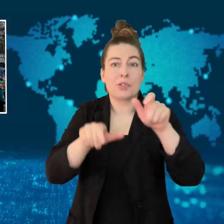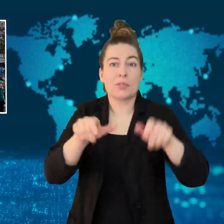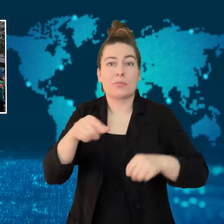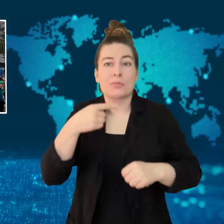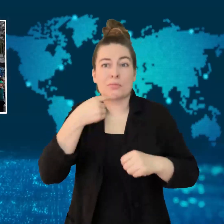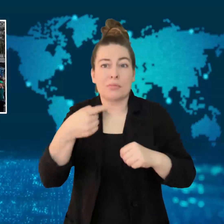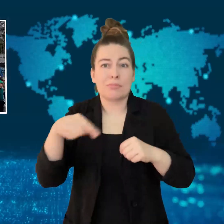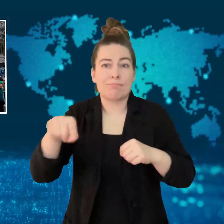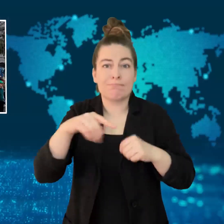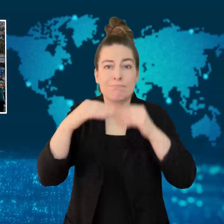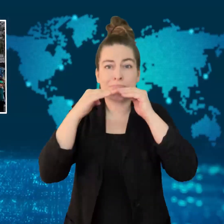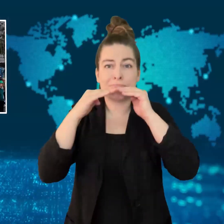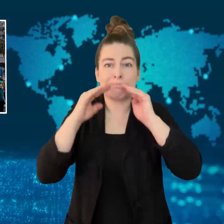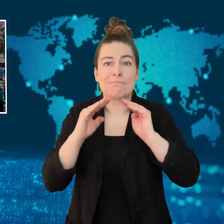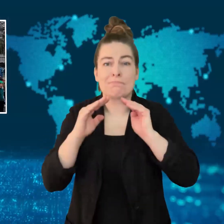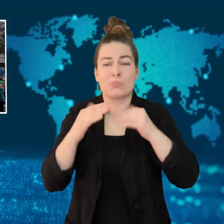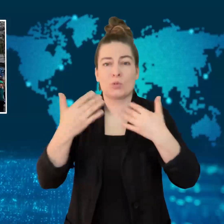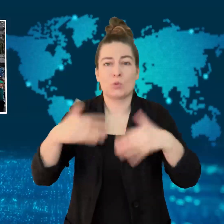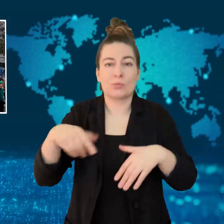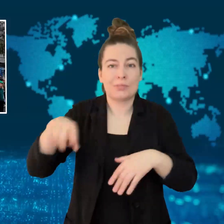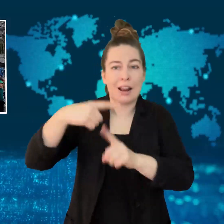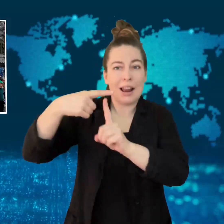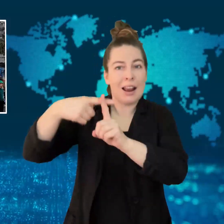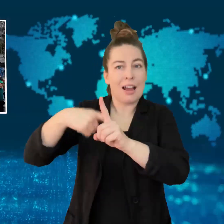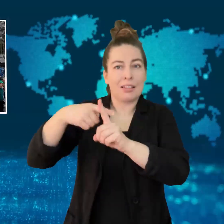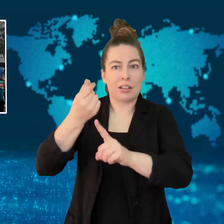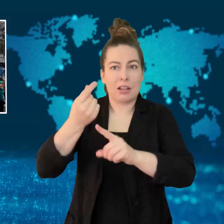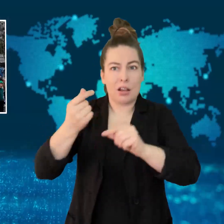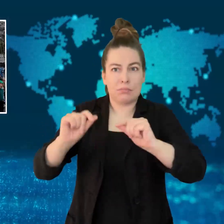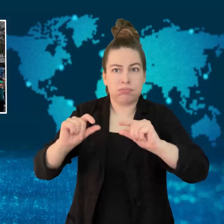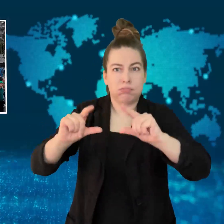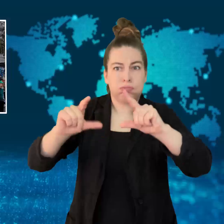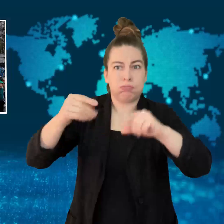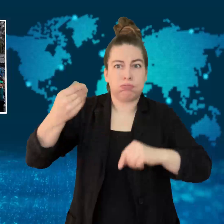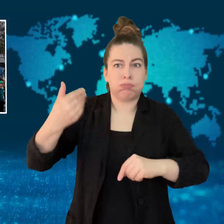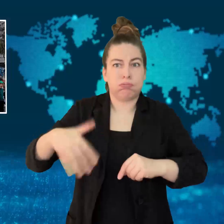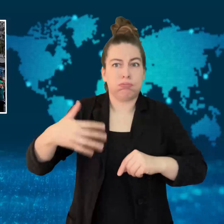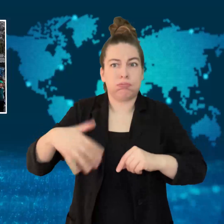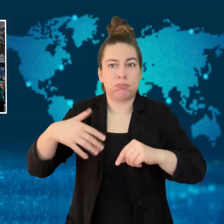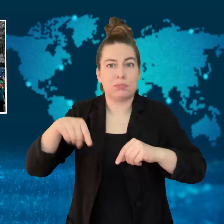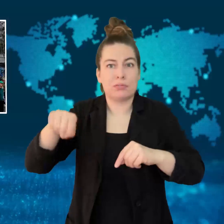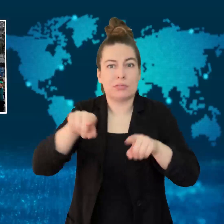protest the growing housing crisis.